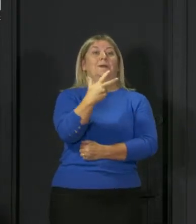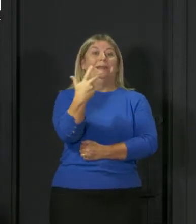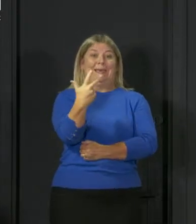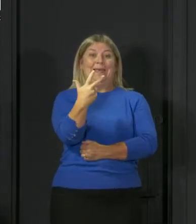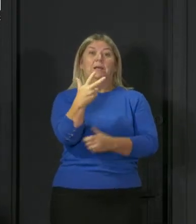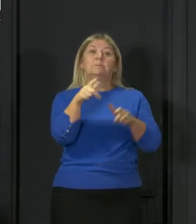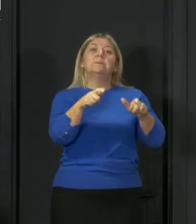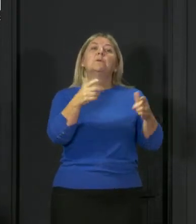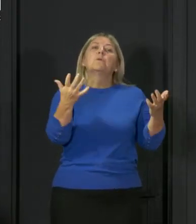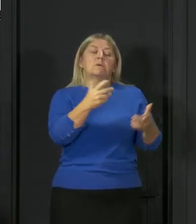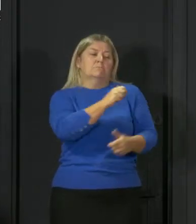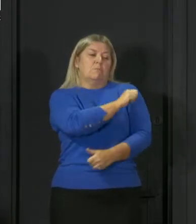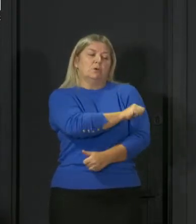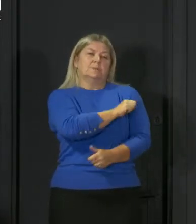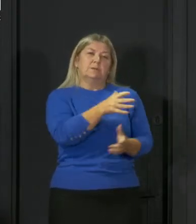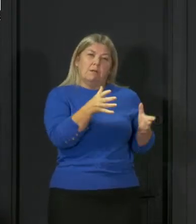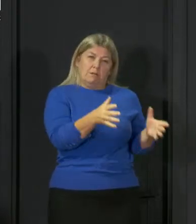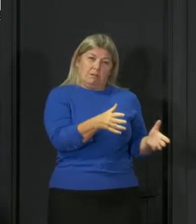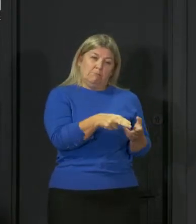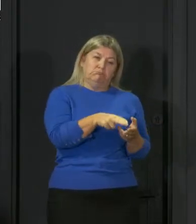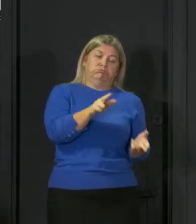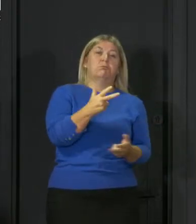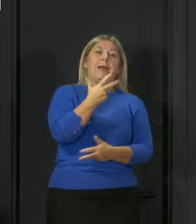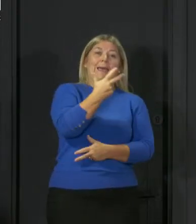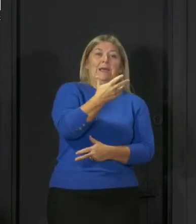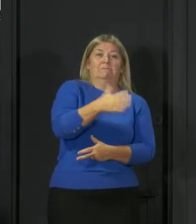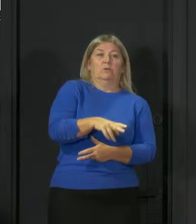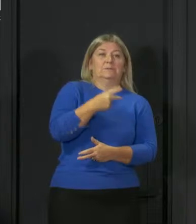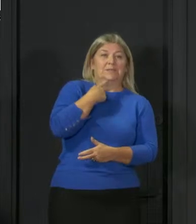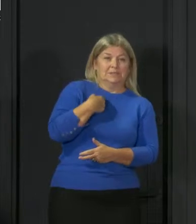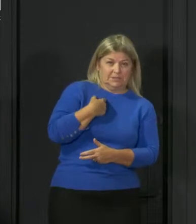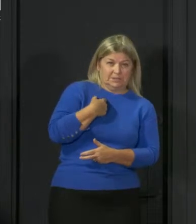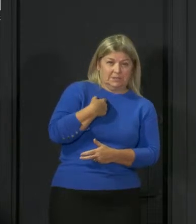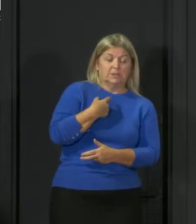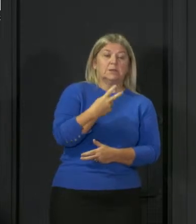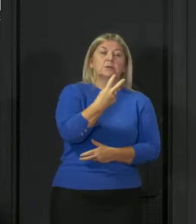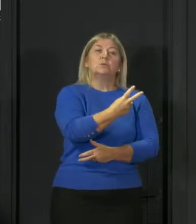that is an increase of 8 since yesterday. 22 people are in intensive care now,